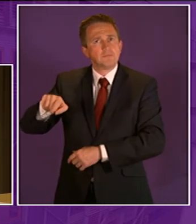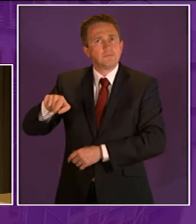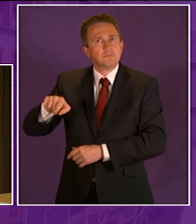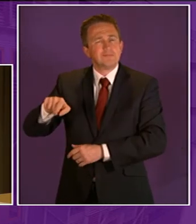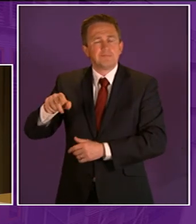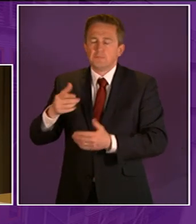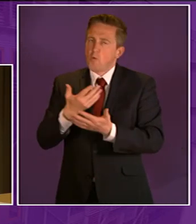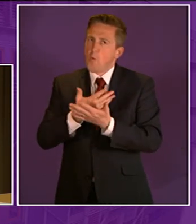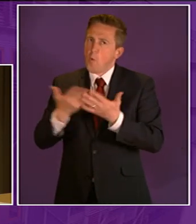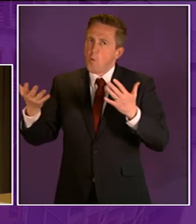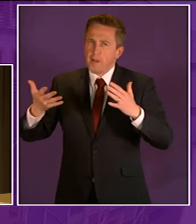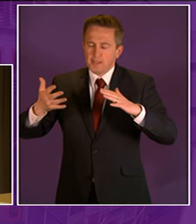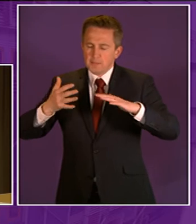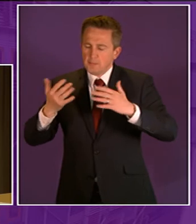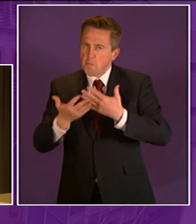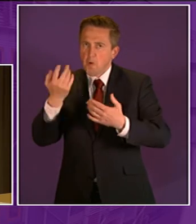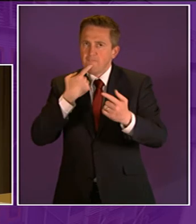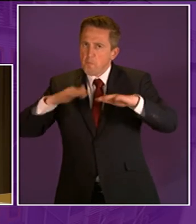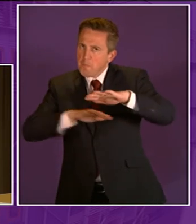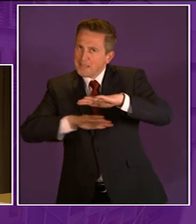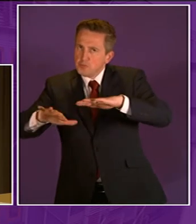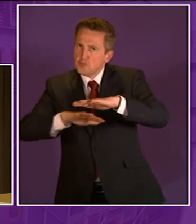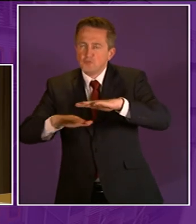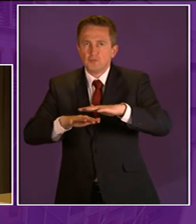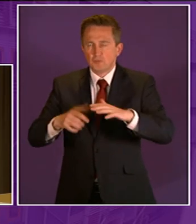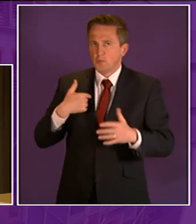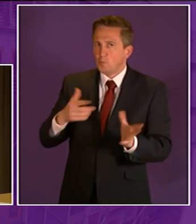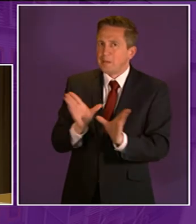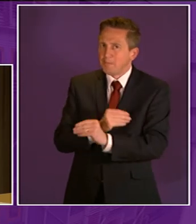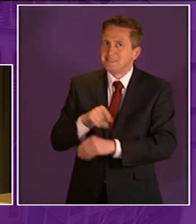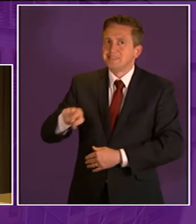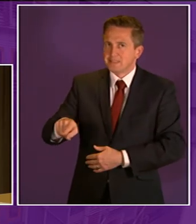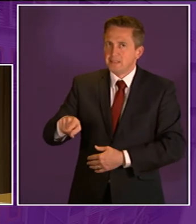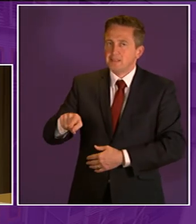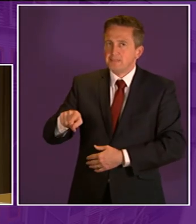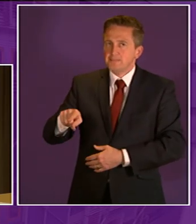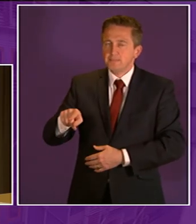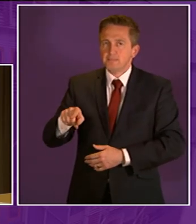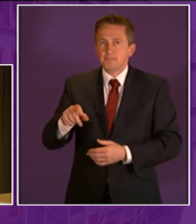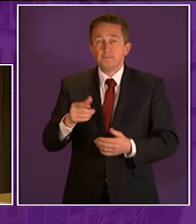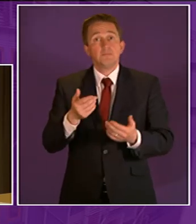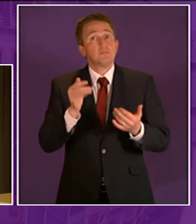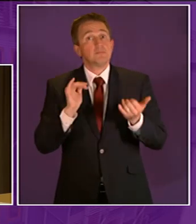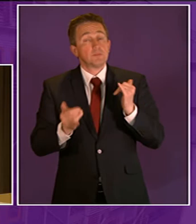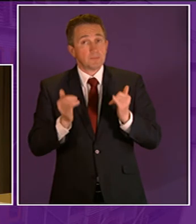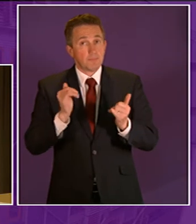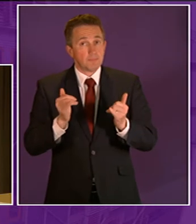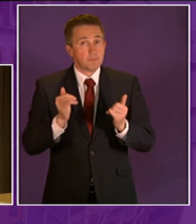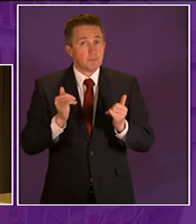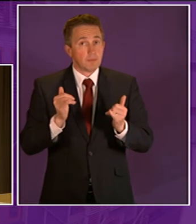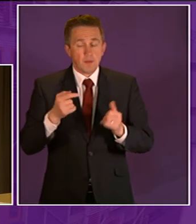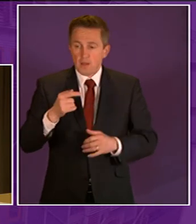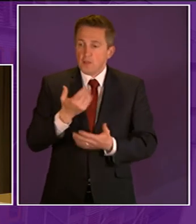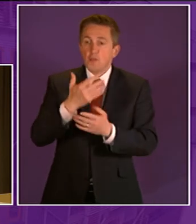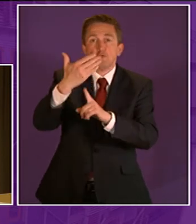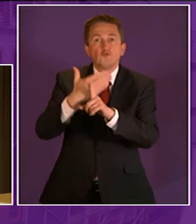There is always another side of the conversation—perhaps even many sides—that is often unheard and